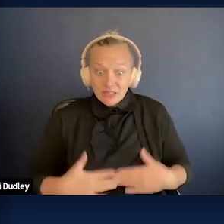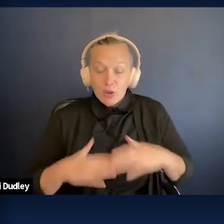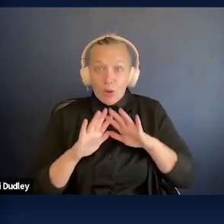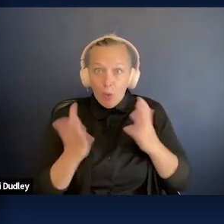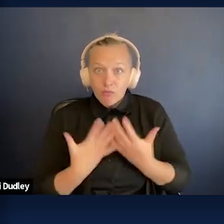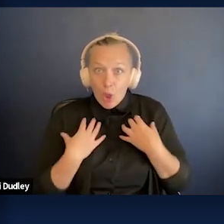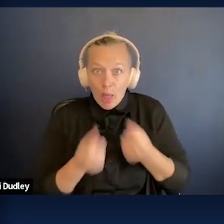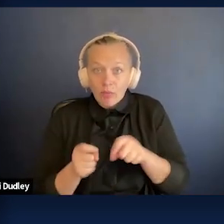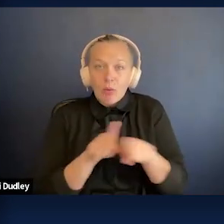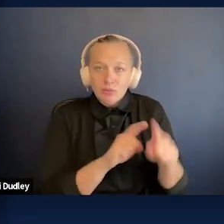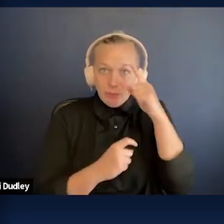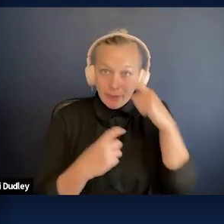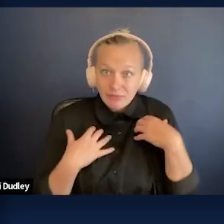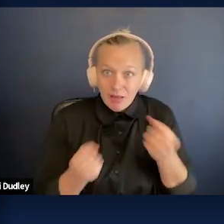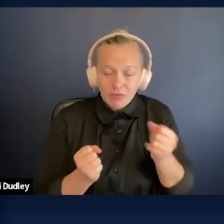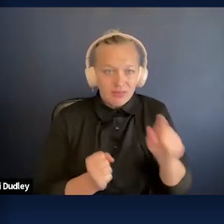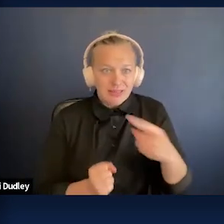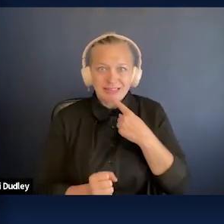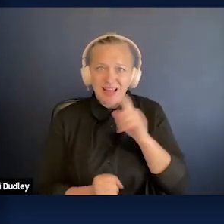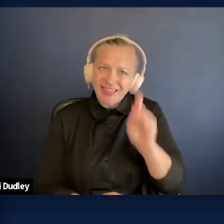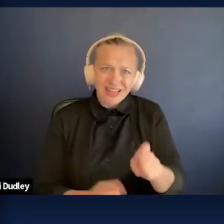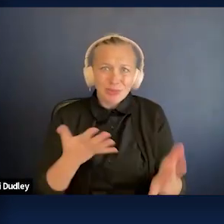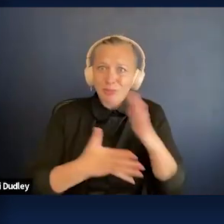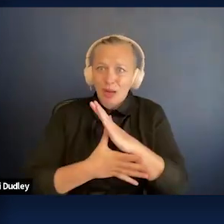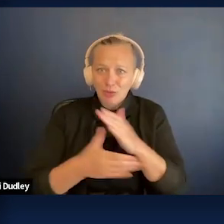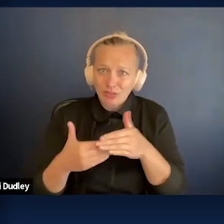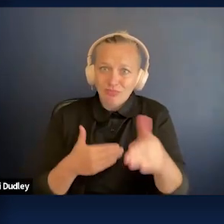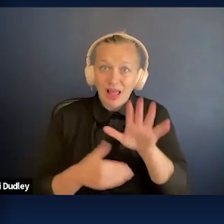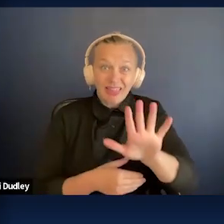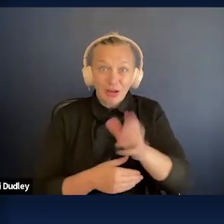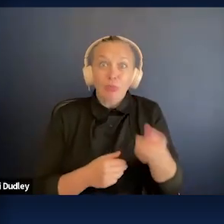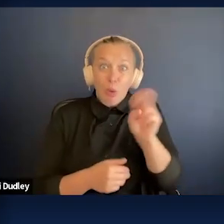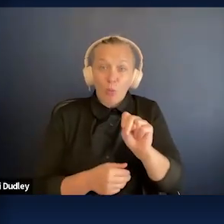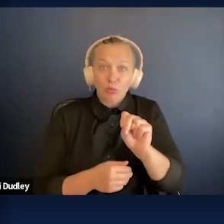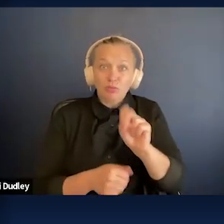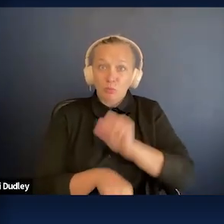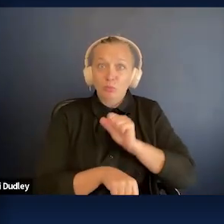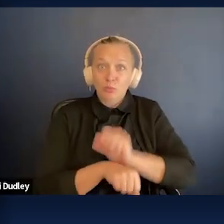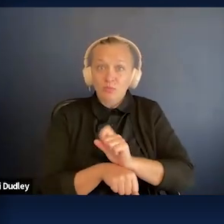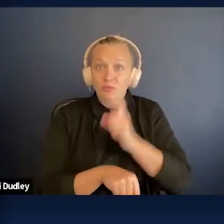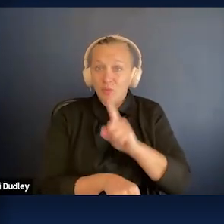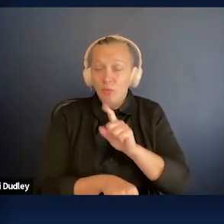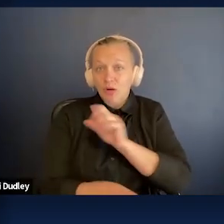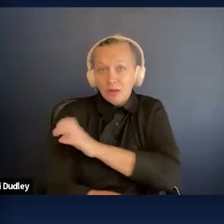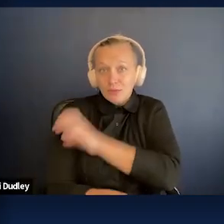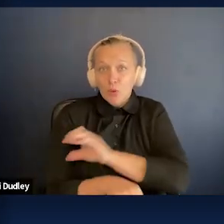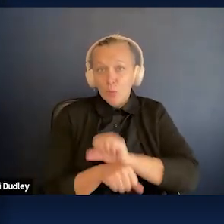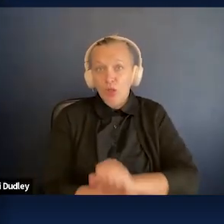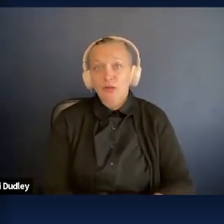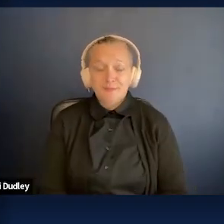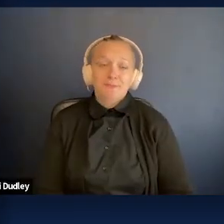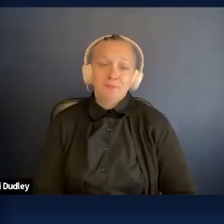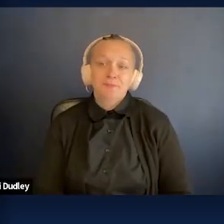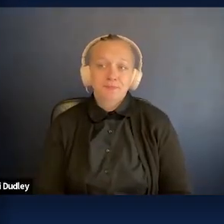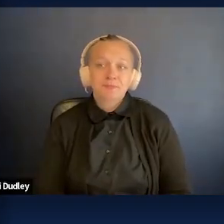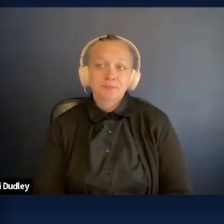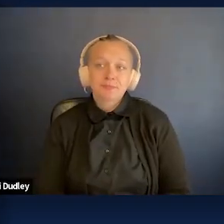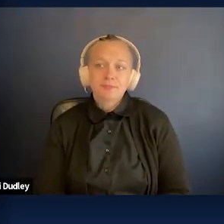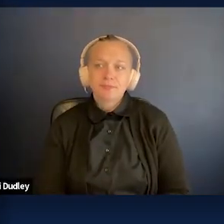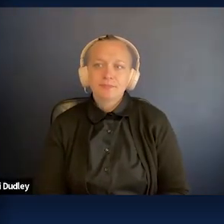That's something that they reflected on, should be prioritized going forward in their own personal clinical practice.